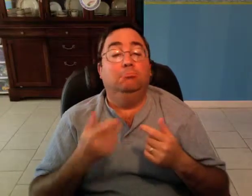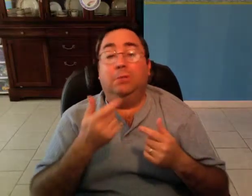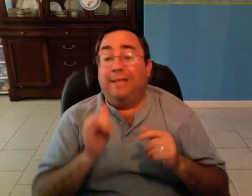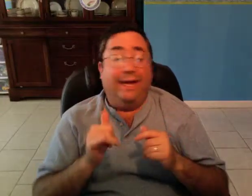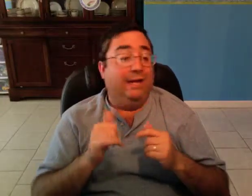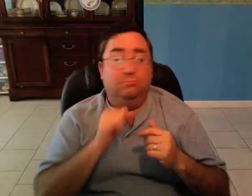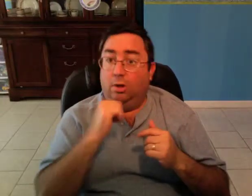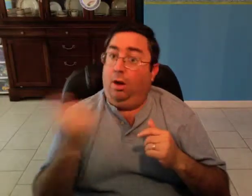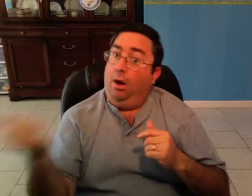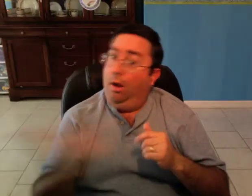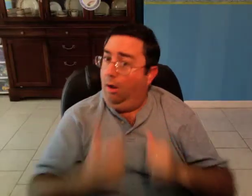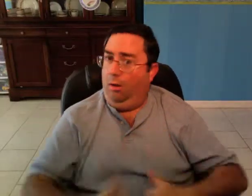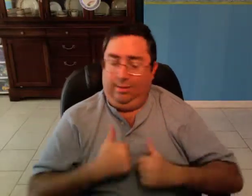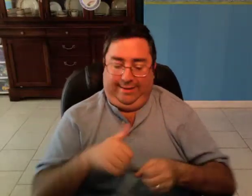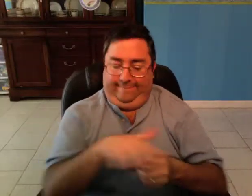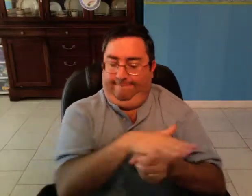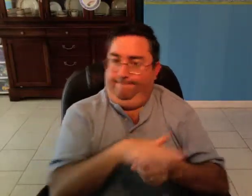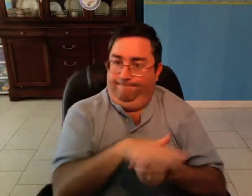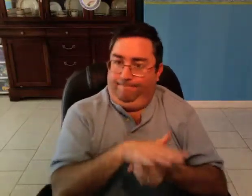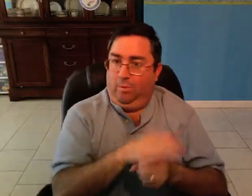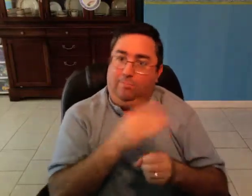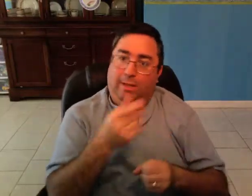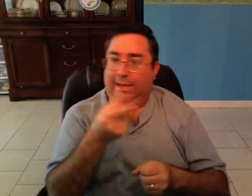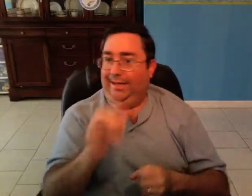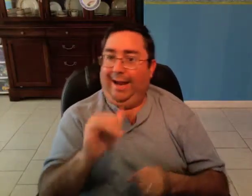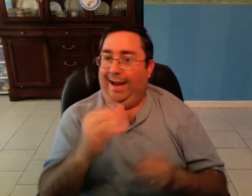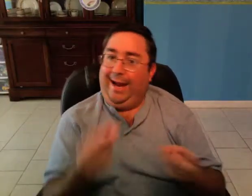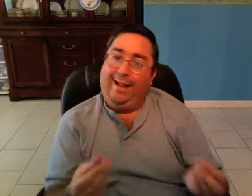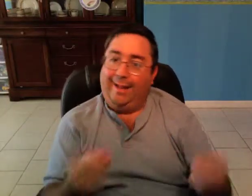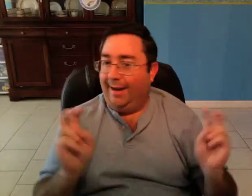don't all live together in a "Gay Land".